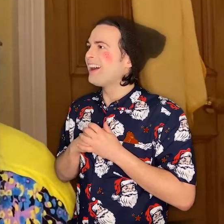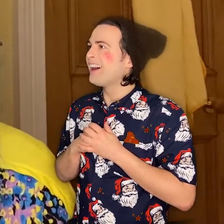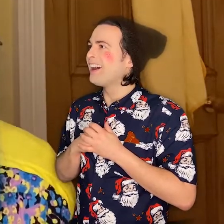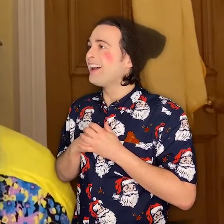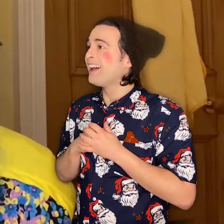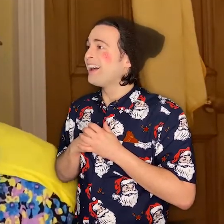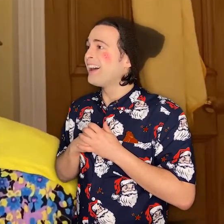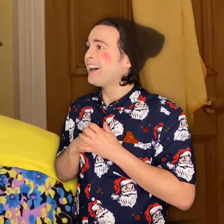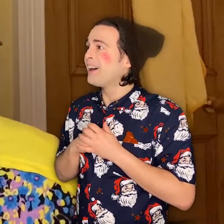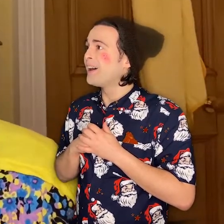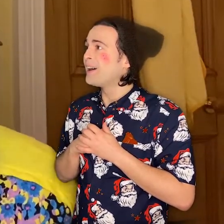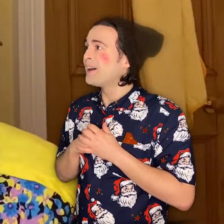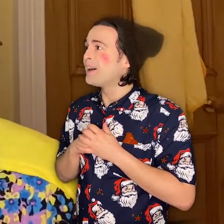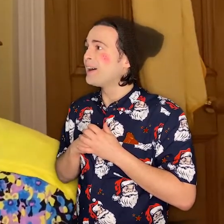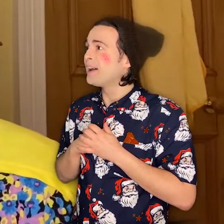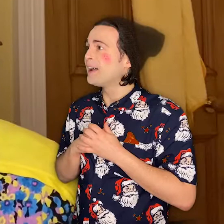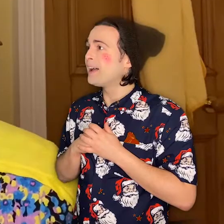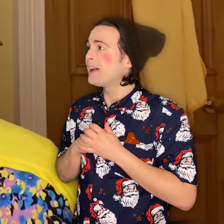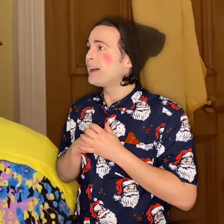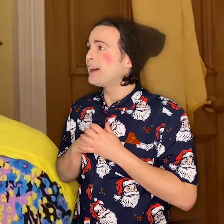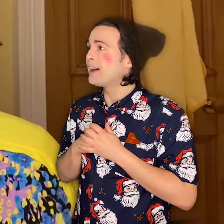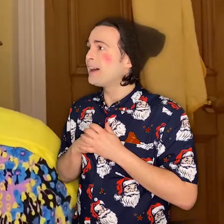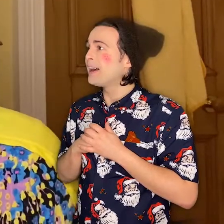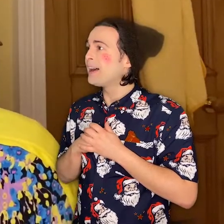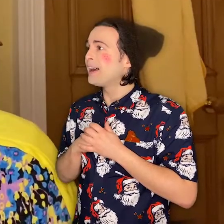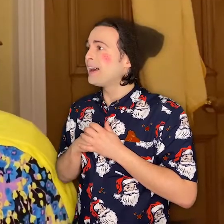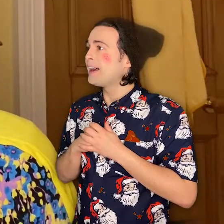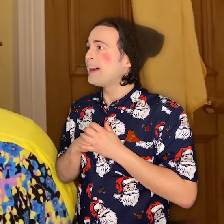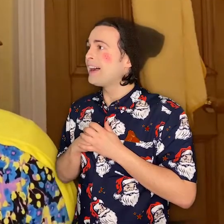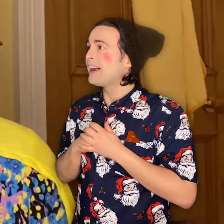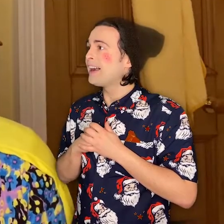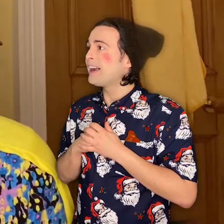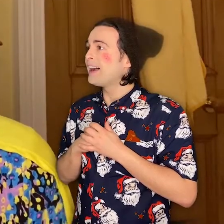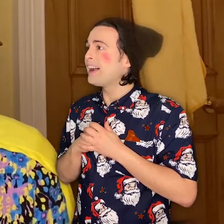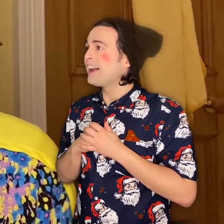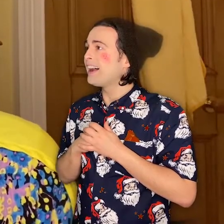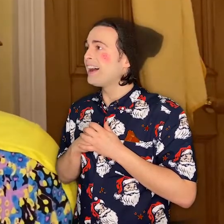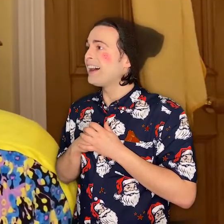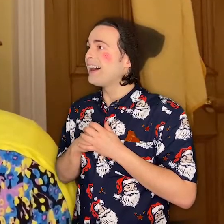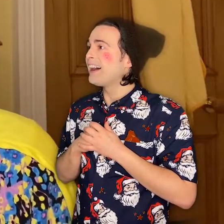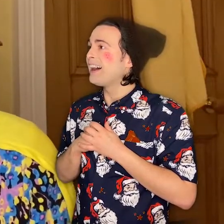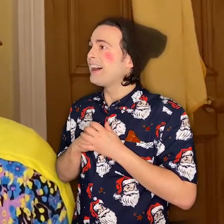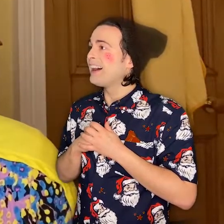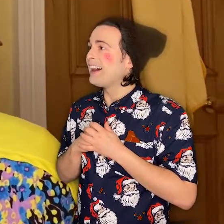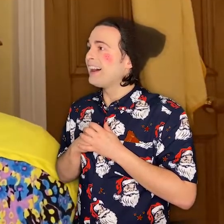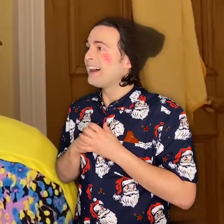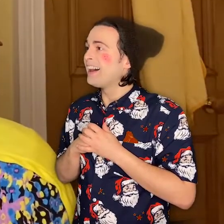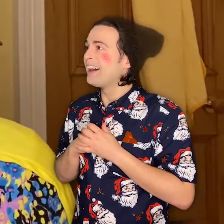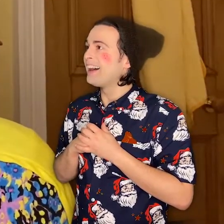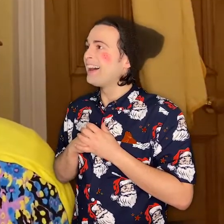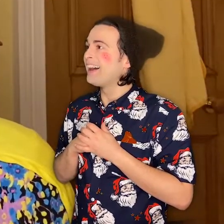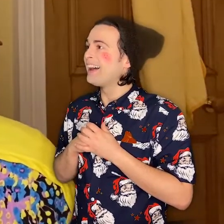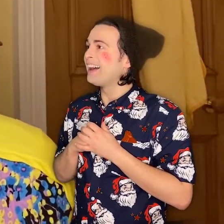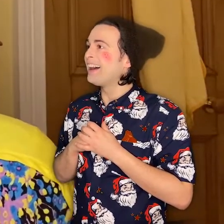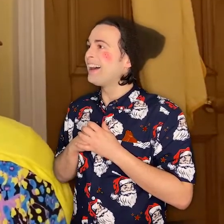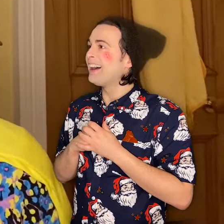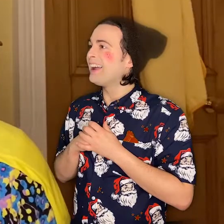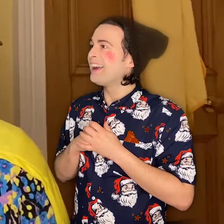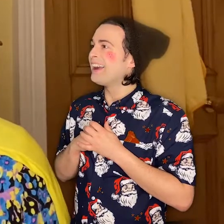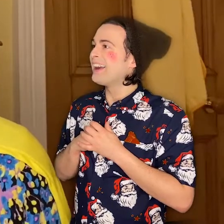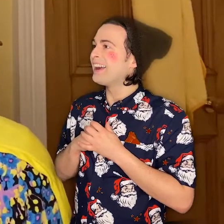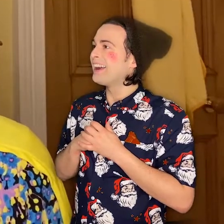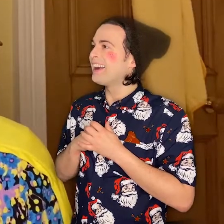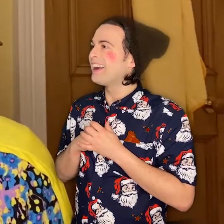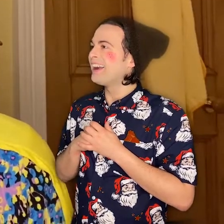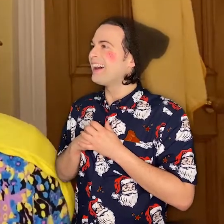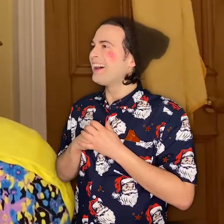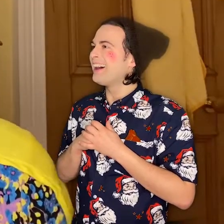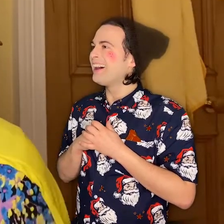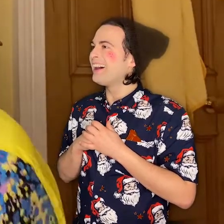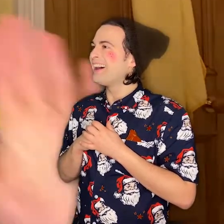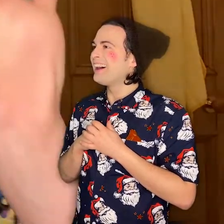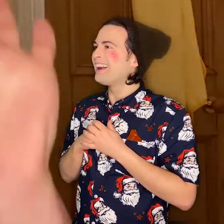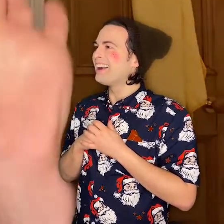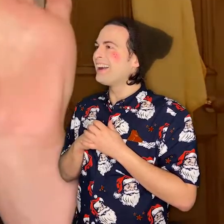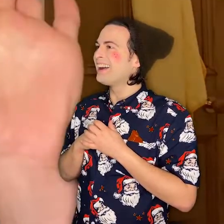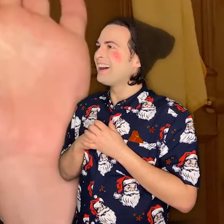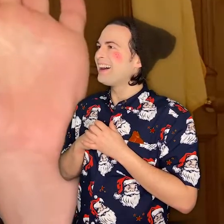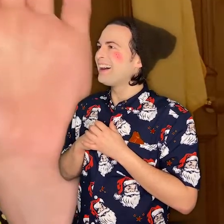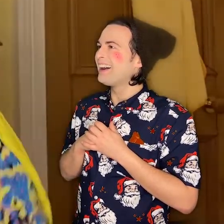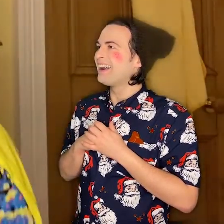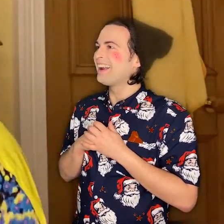He said are you just trying to SPRUCE things up a wee bit? I said not. I'm actually just in for some Christmas tree lights...can I get a WATT WATT.